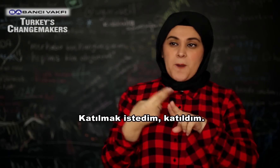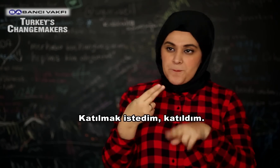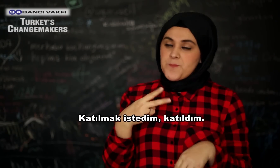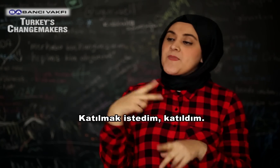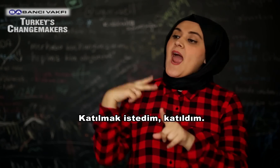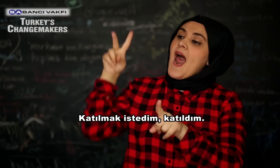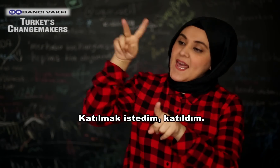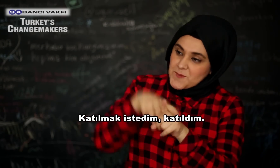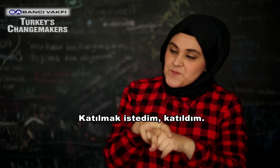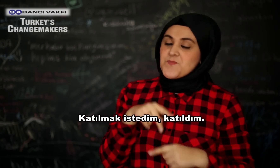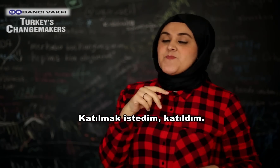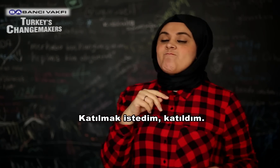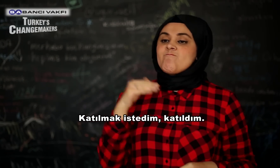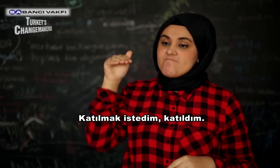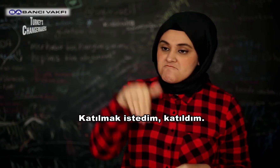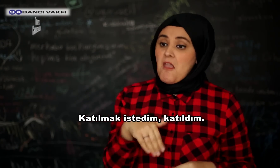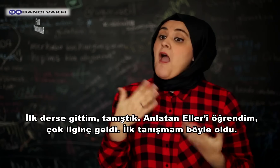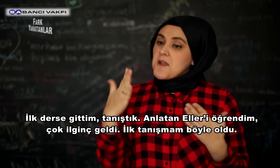I wanted to attend, and I attended.